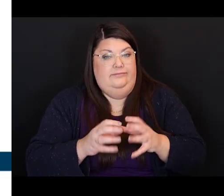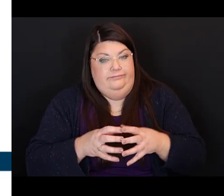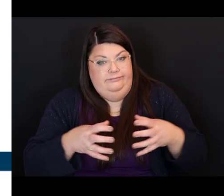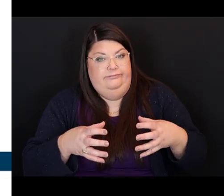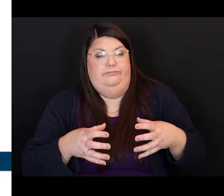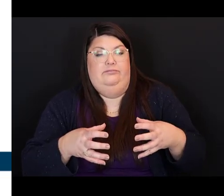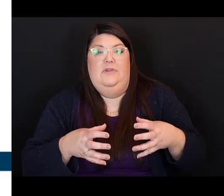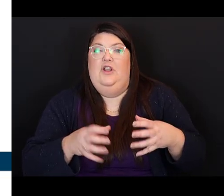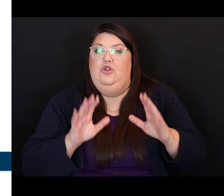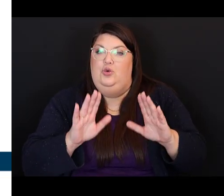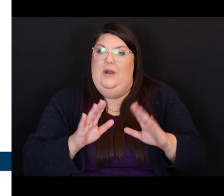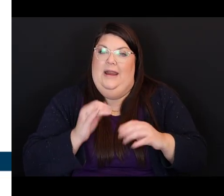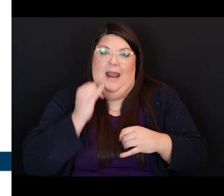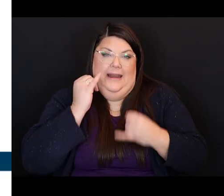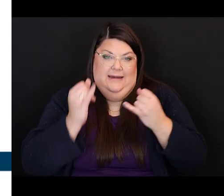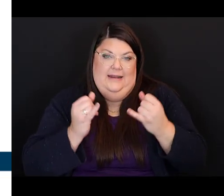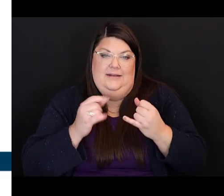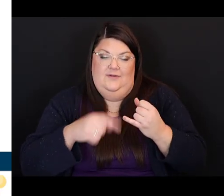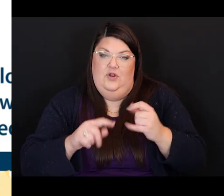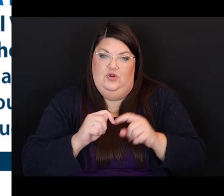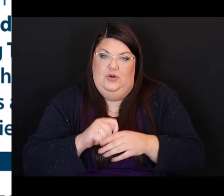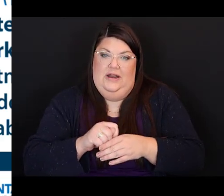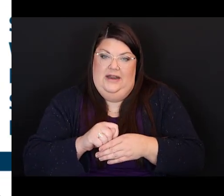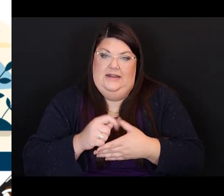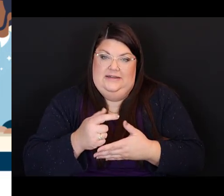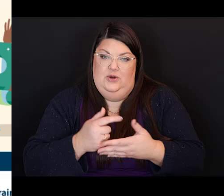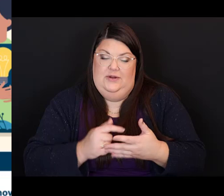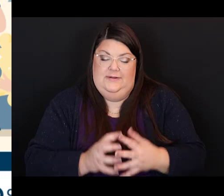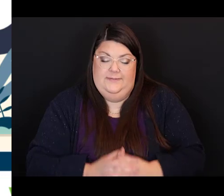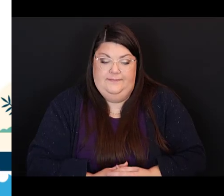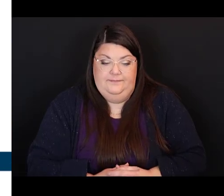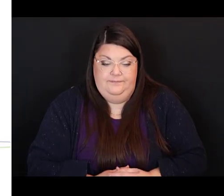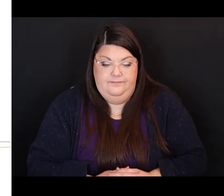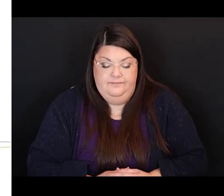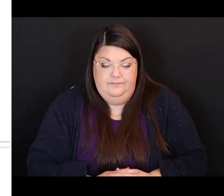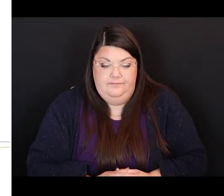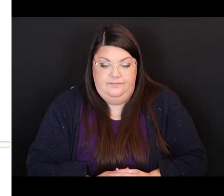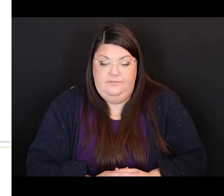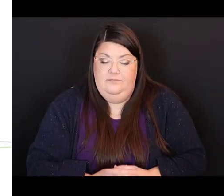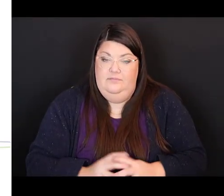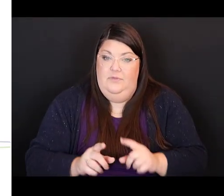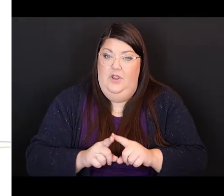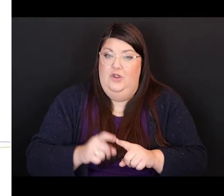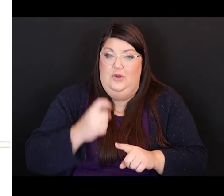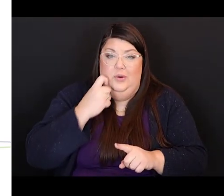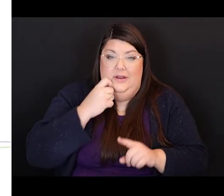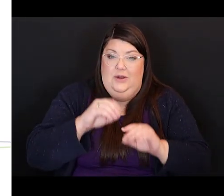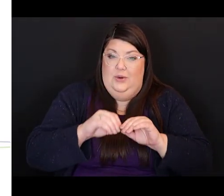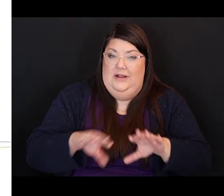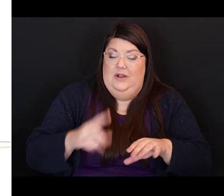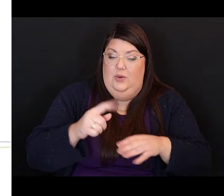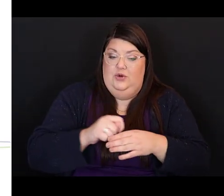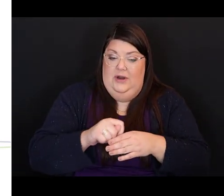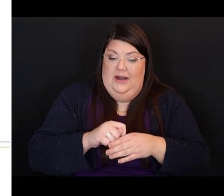really great ideas and those training series. And we also just released a training on ethical